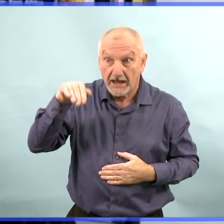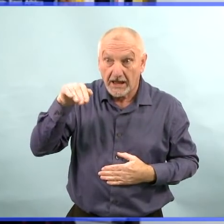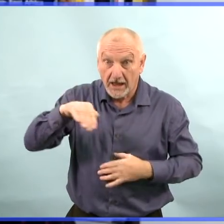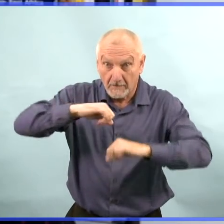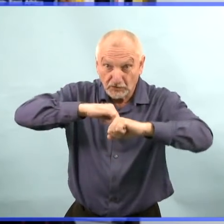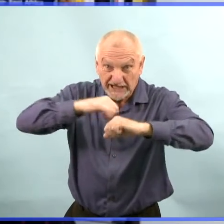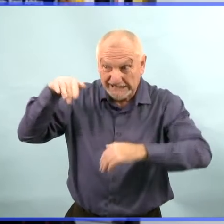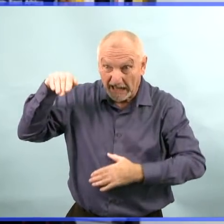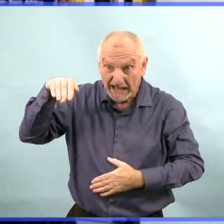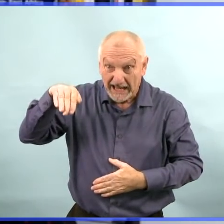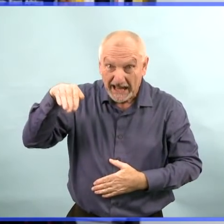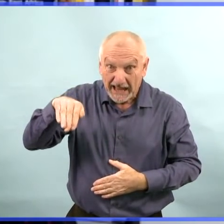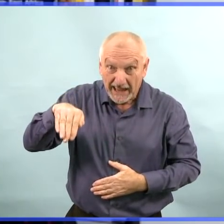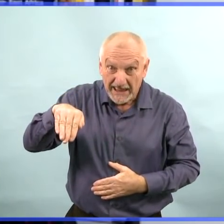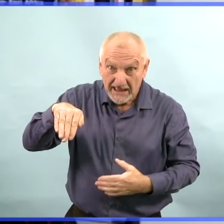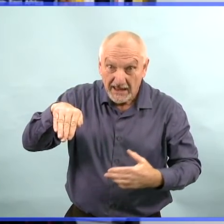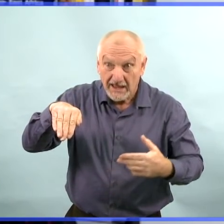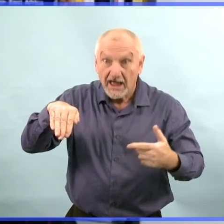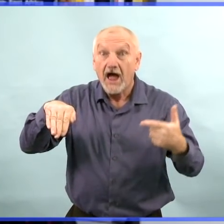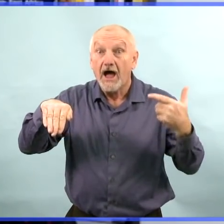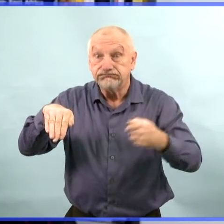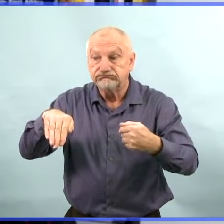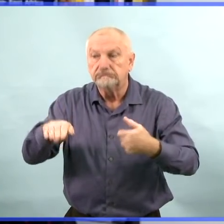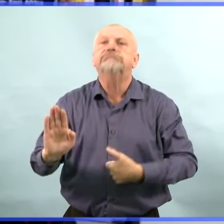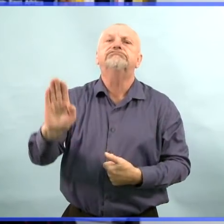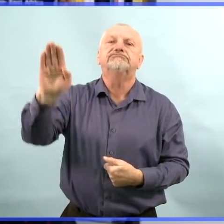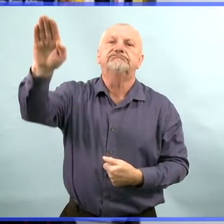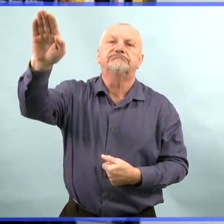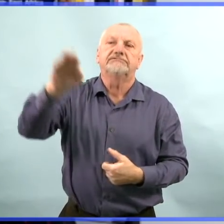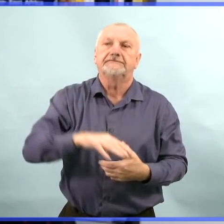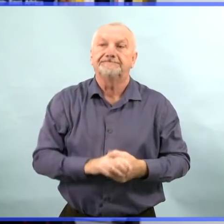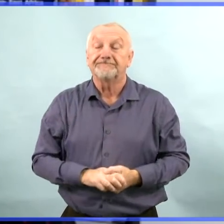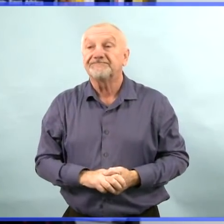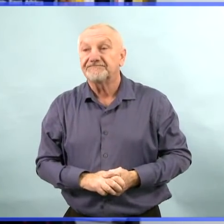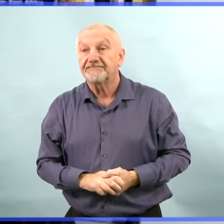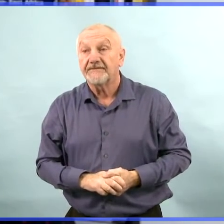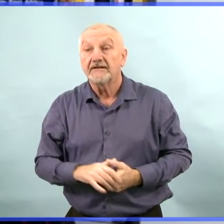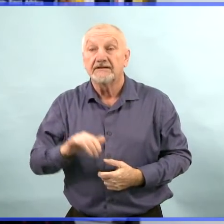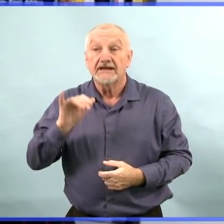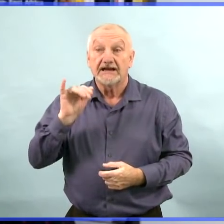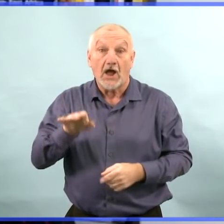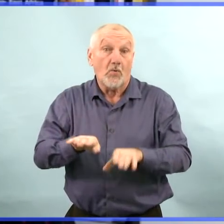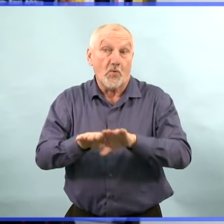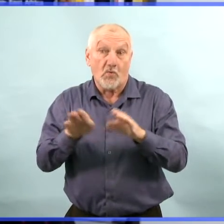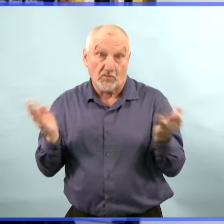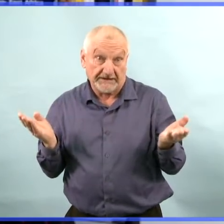and that's why the eligibility is opened up to all adults six months after their second dose